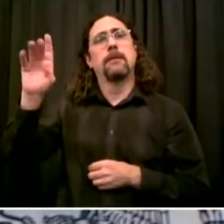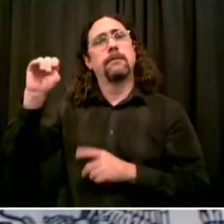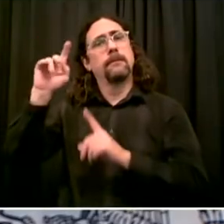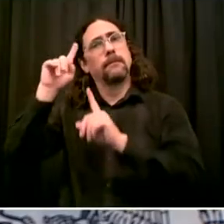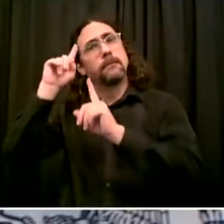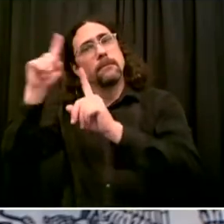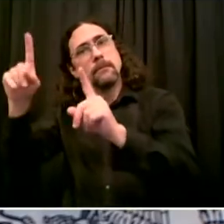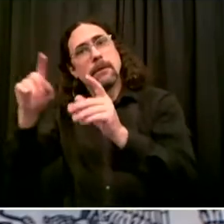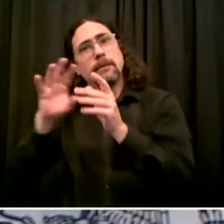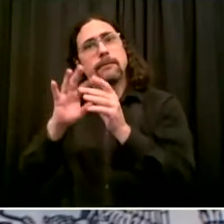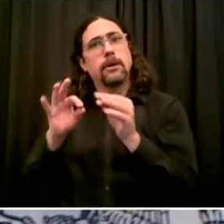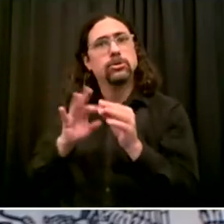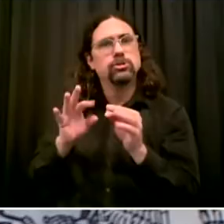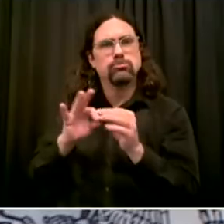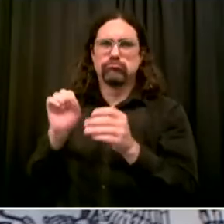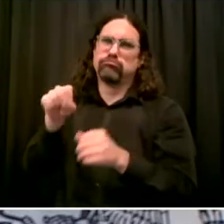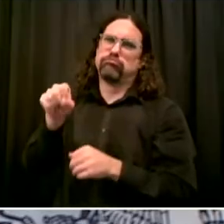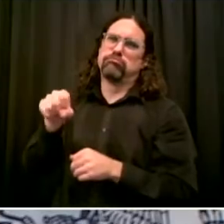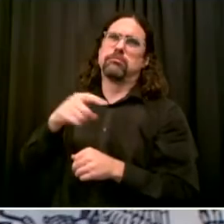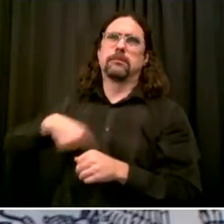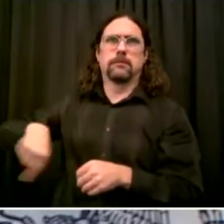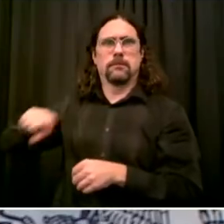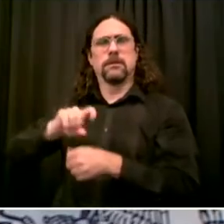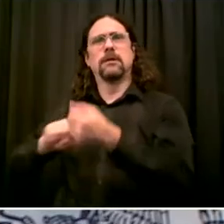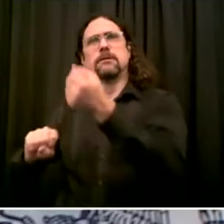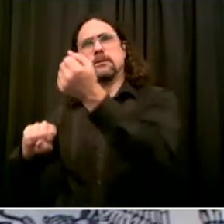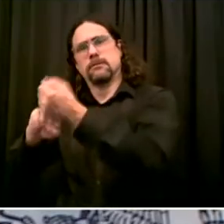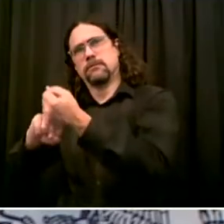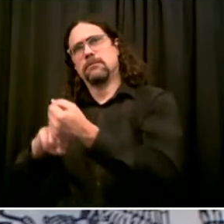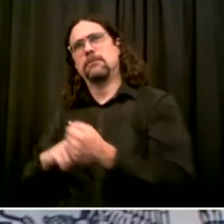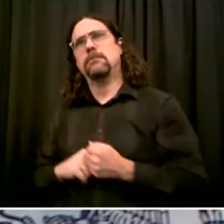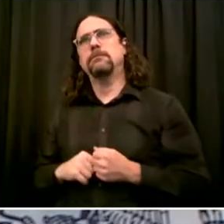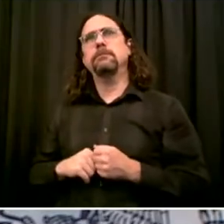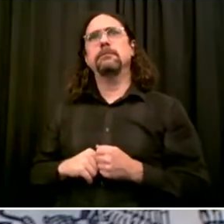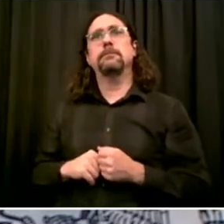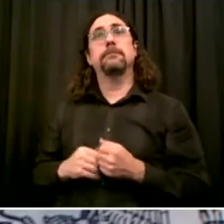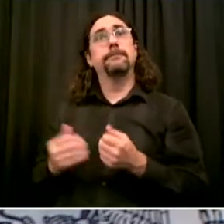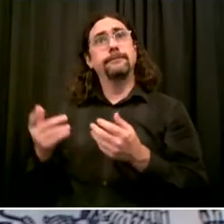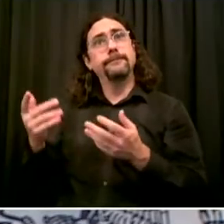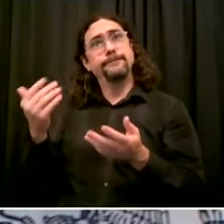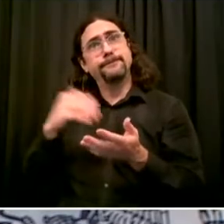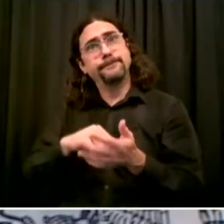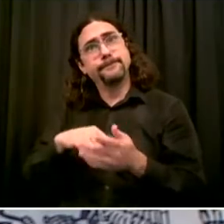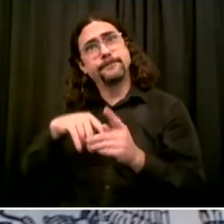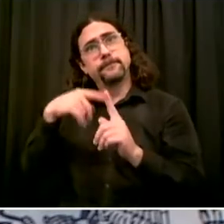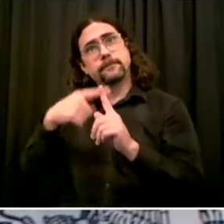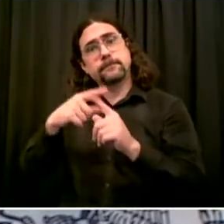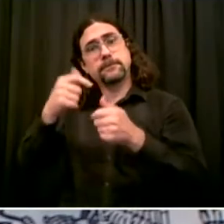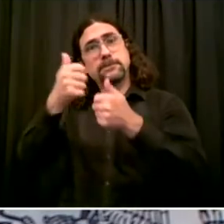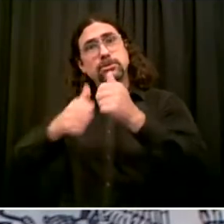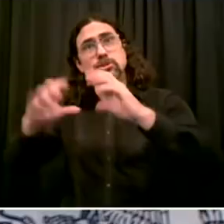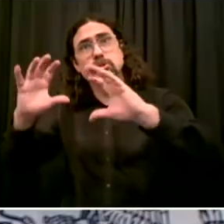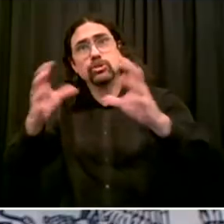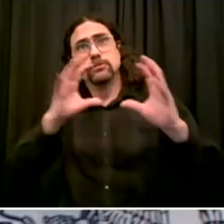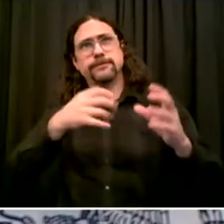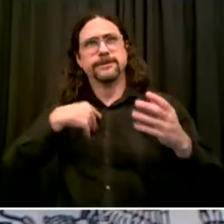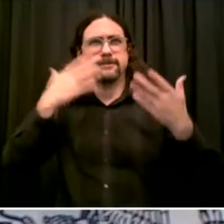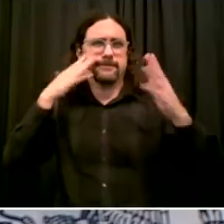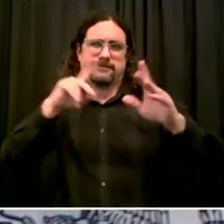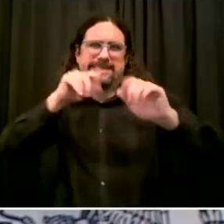MATTER IS ABOUT CHANGING THAT FOUNDATION. THAT IS A DIFFERENT MATTER OF WHAT EVERY MBMEERR O CHAPTER OF WHAT THE ORGANIZATION